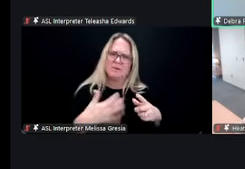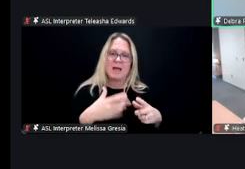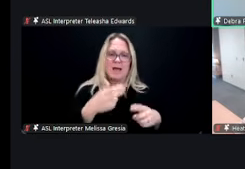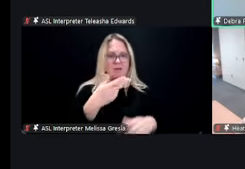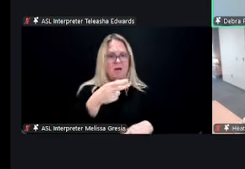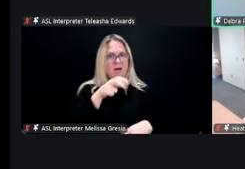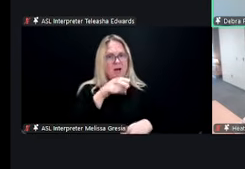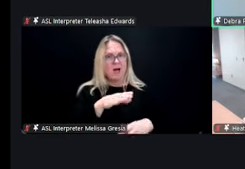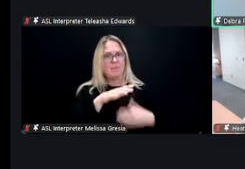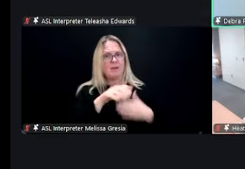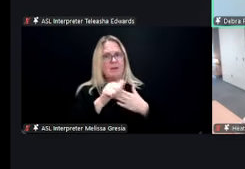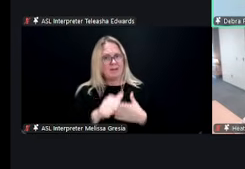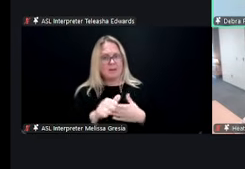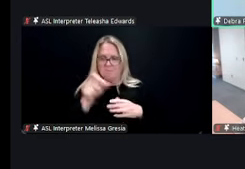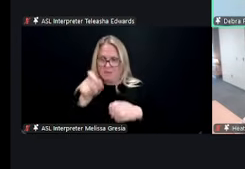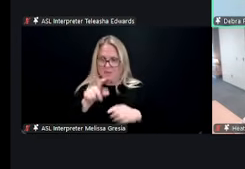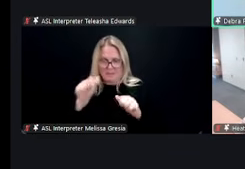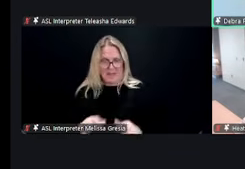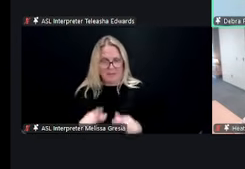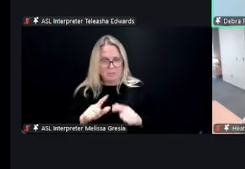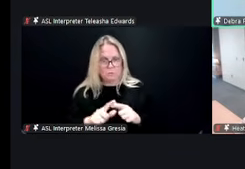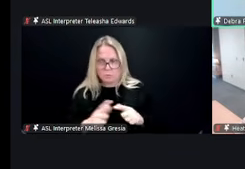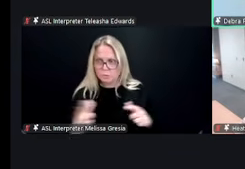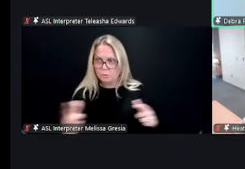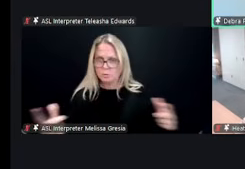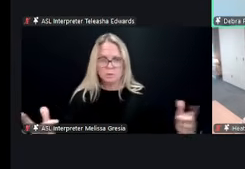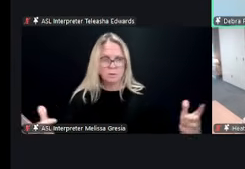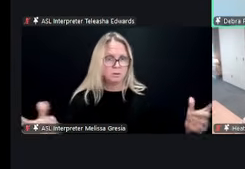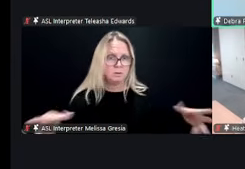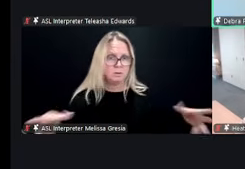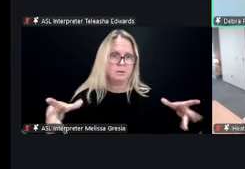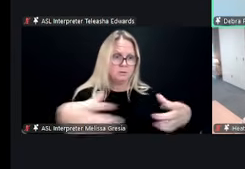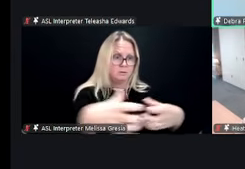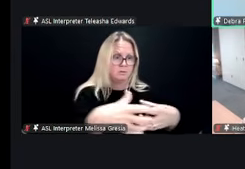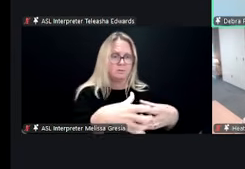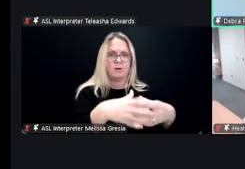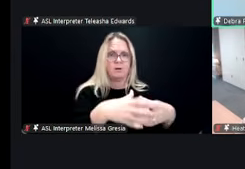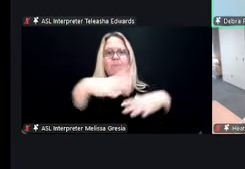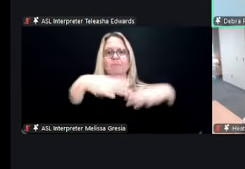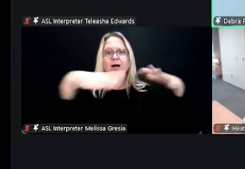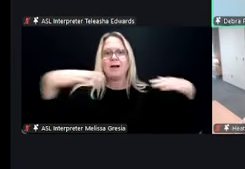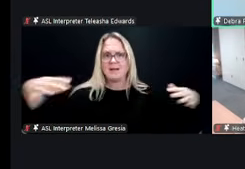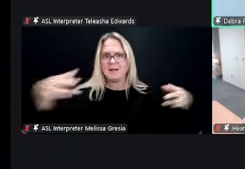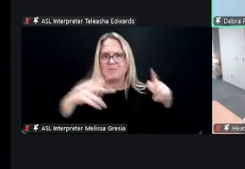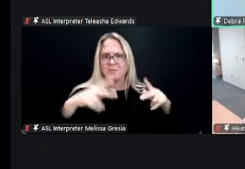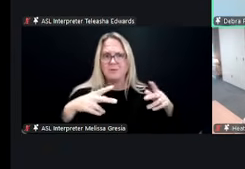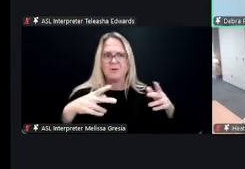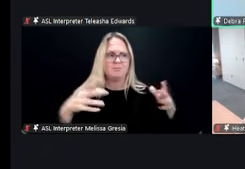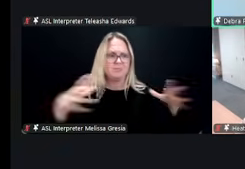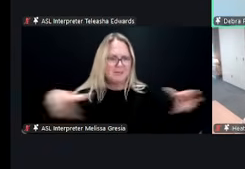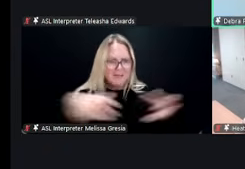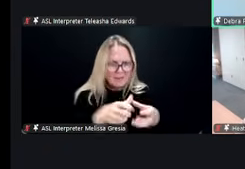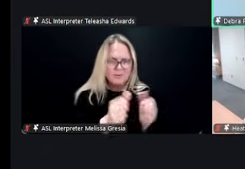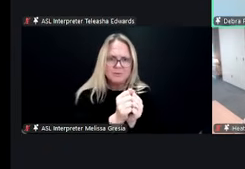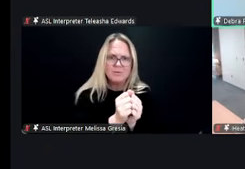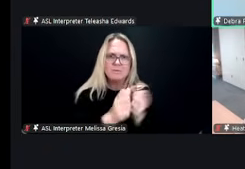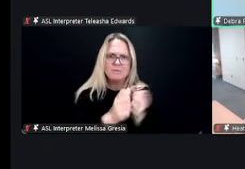need the a capacity to be able to bring you know a broad wide variety of voices together and um be